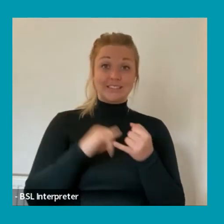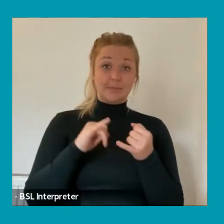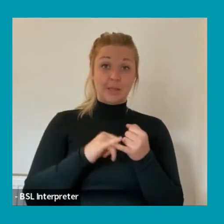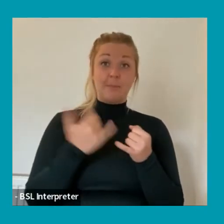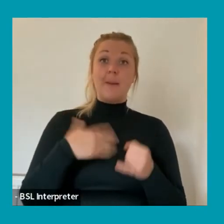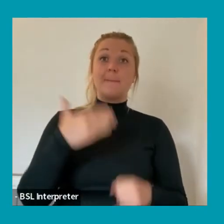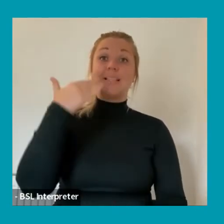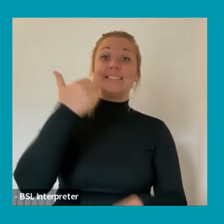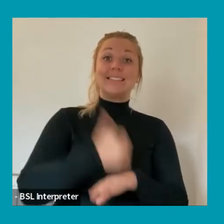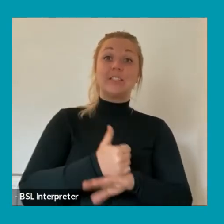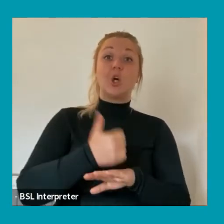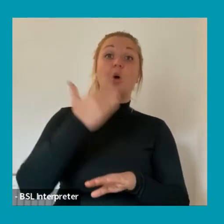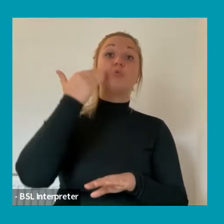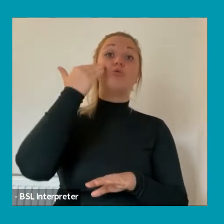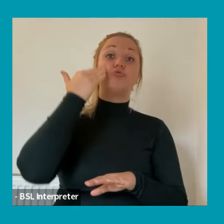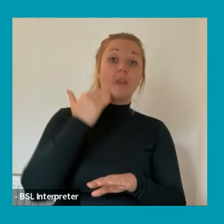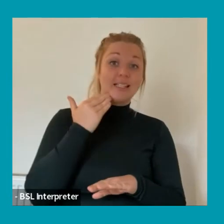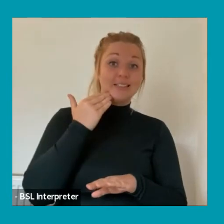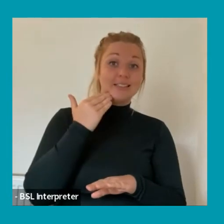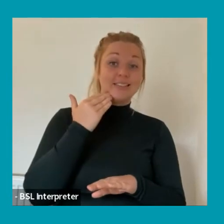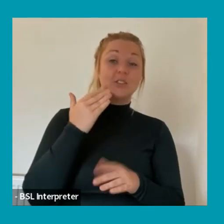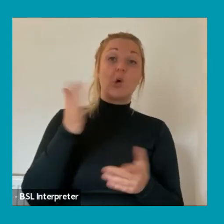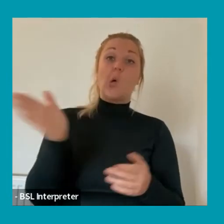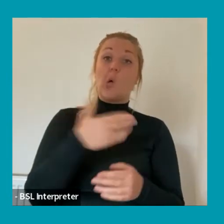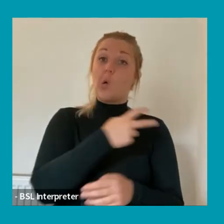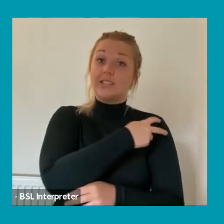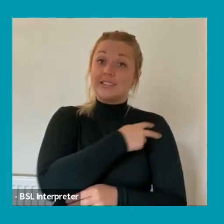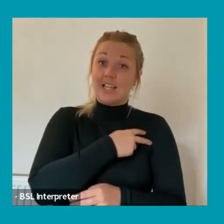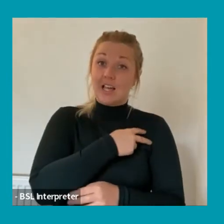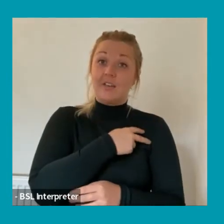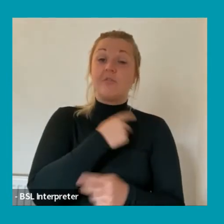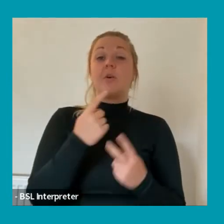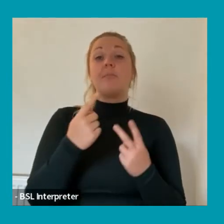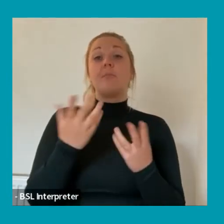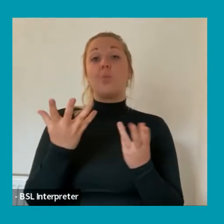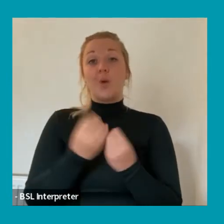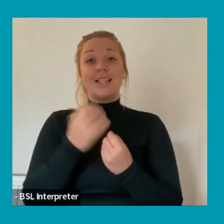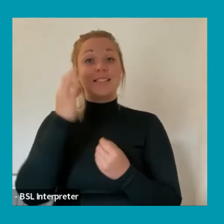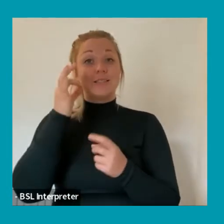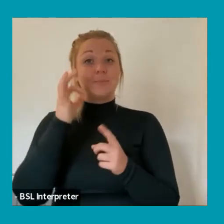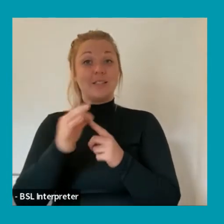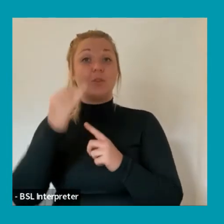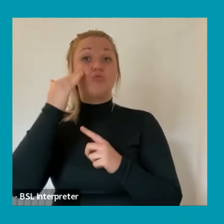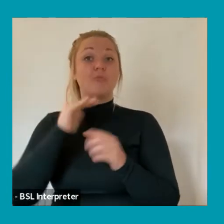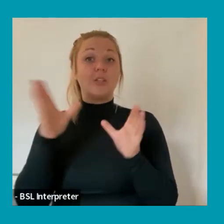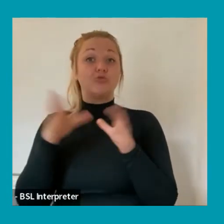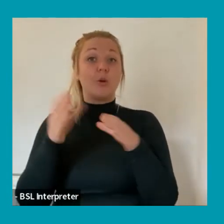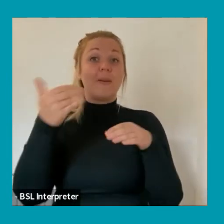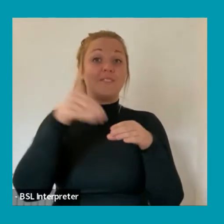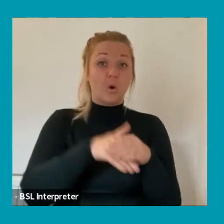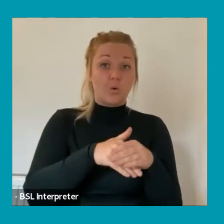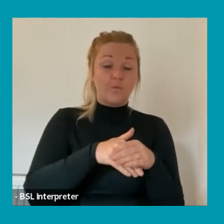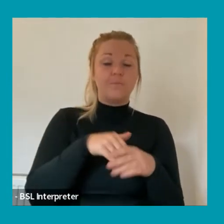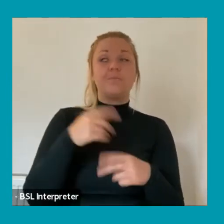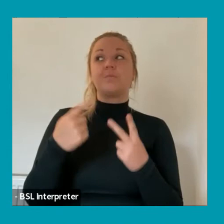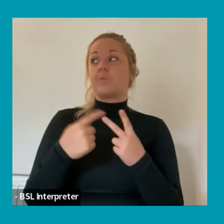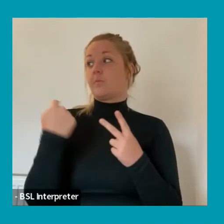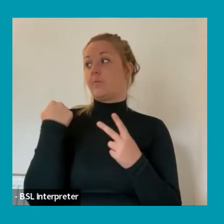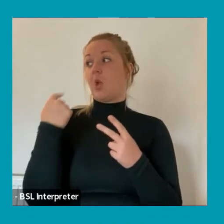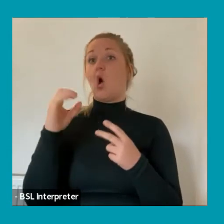All staff, and that, particular staff network. In October the disability and gender pay.